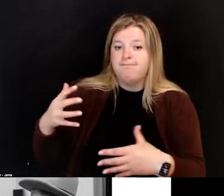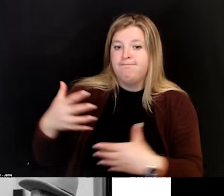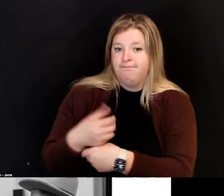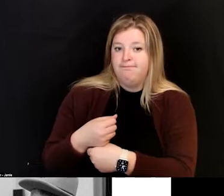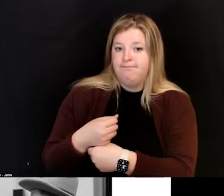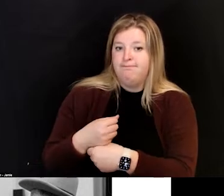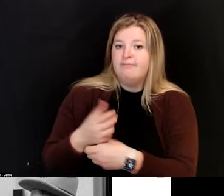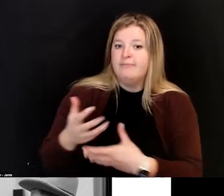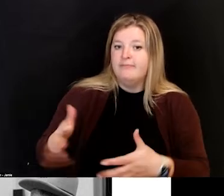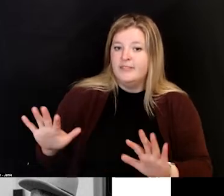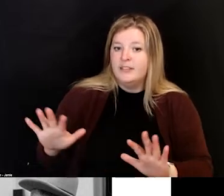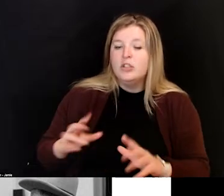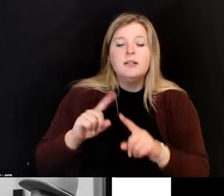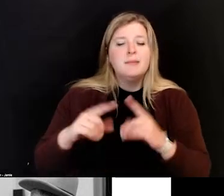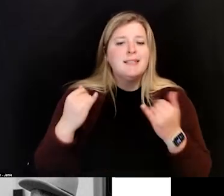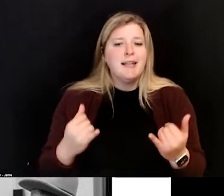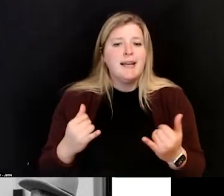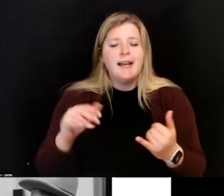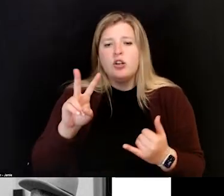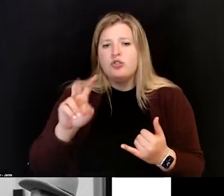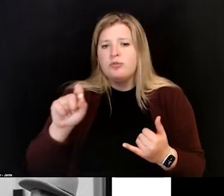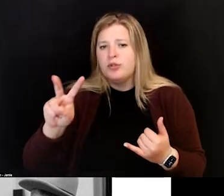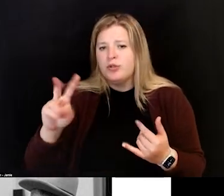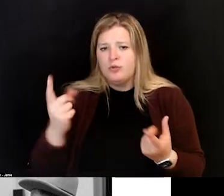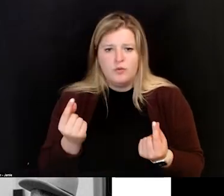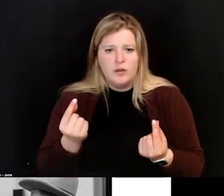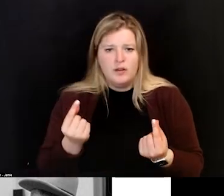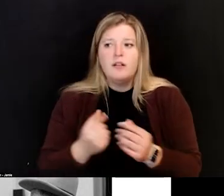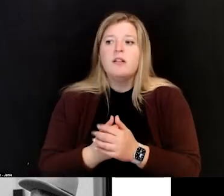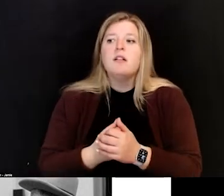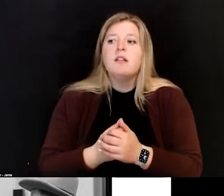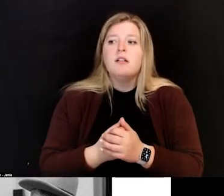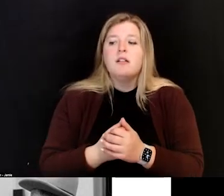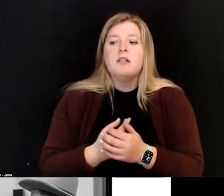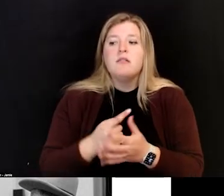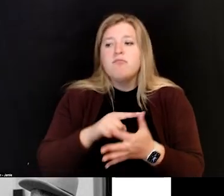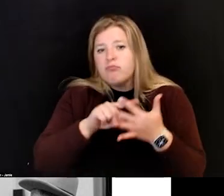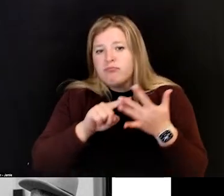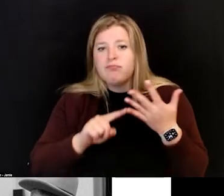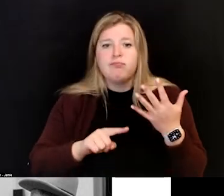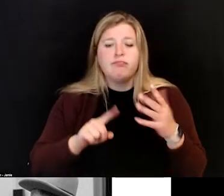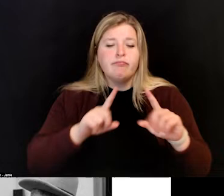But what's coming in 2.2? So there are a number of additional standards